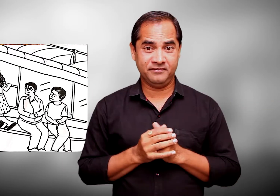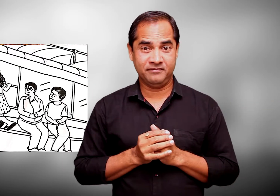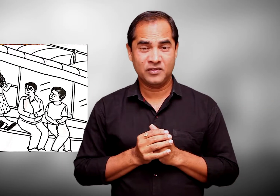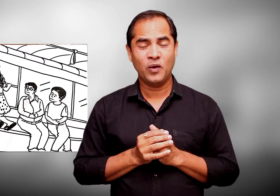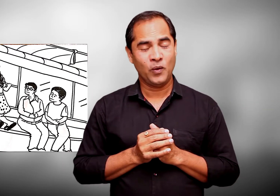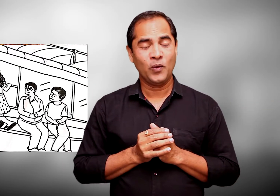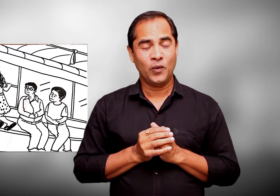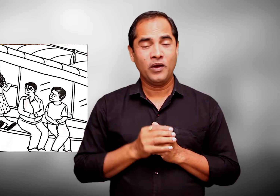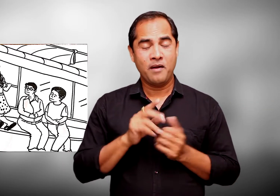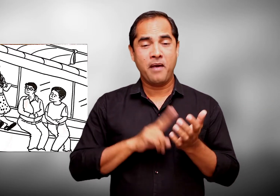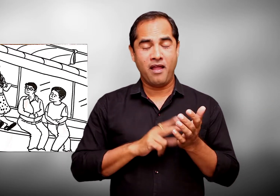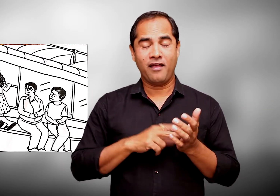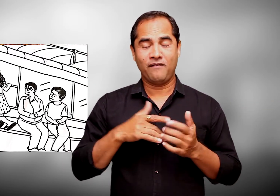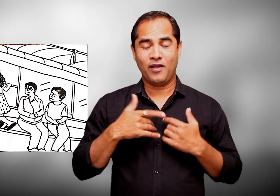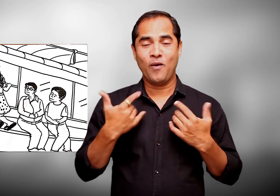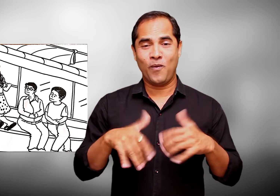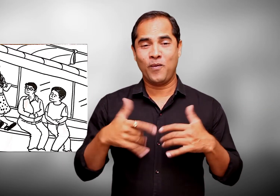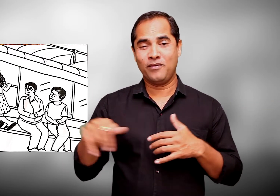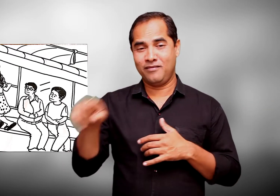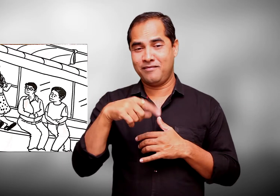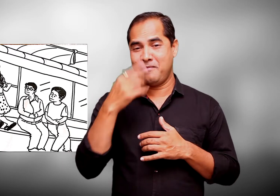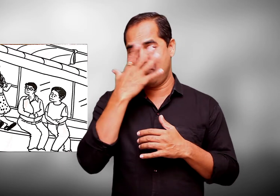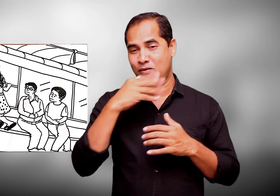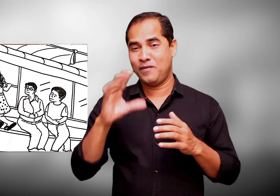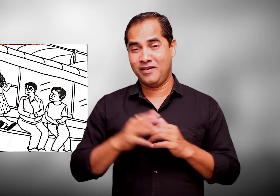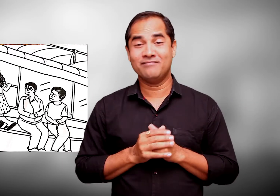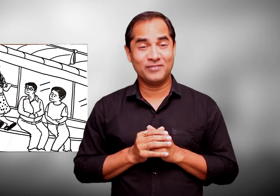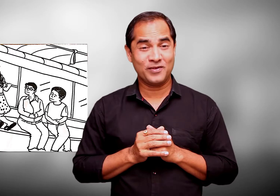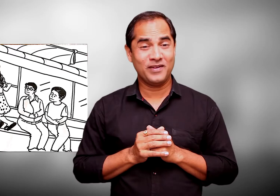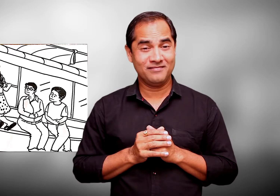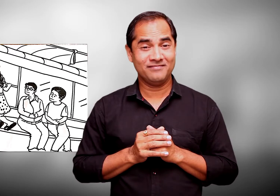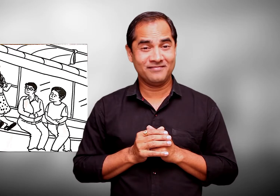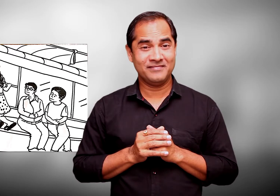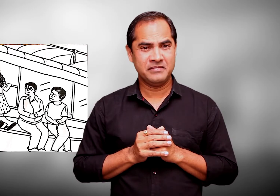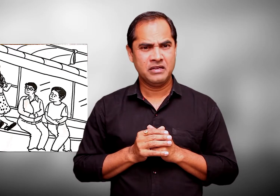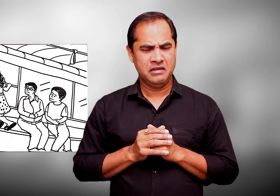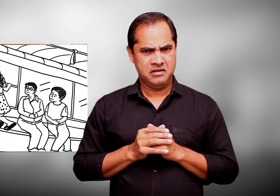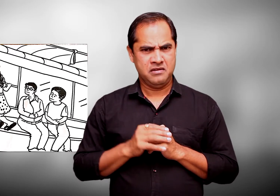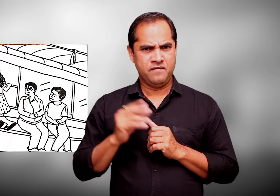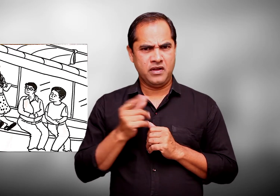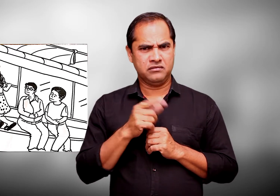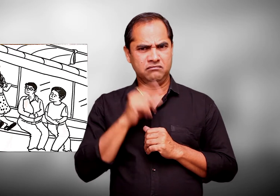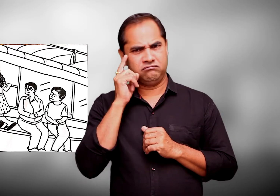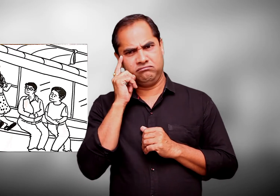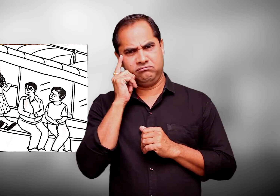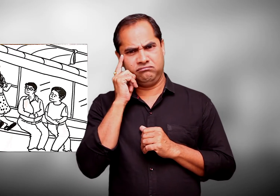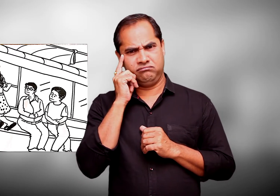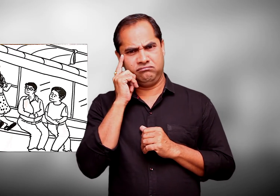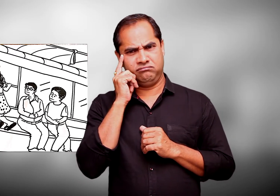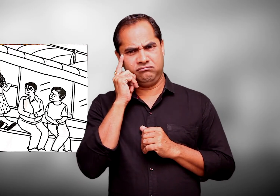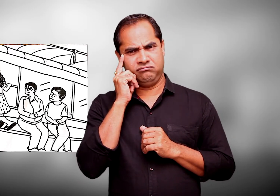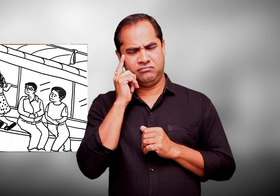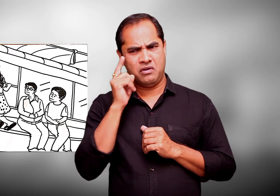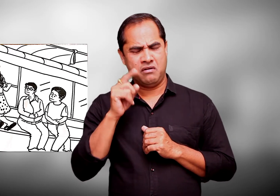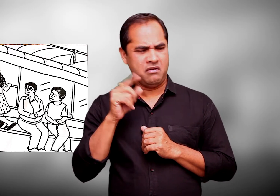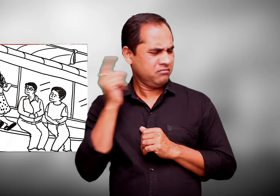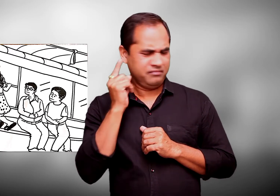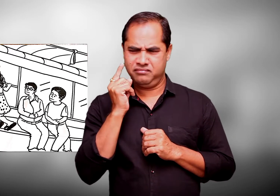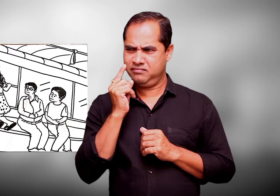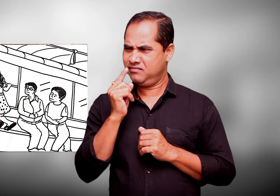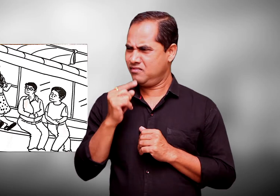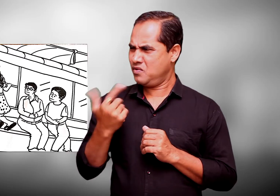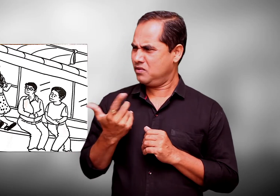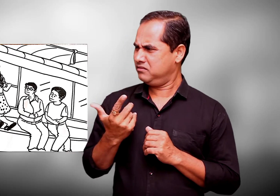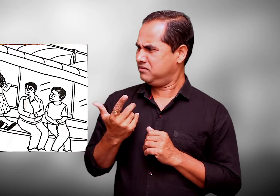as the eyes could see. Oh! it was all so beautiful! Suddenly, she was startled by a